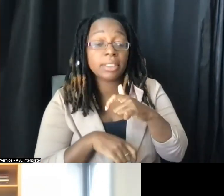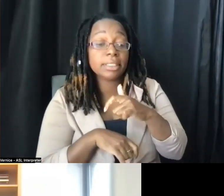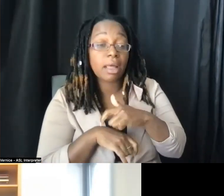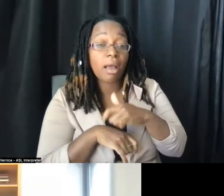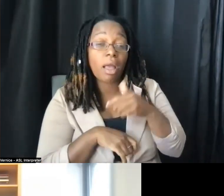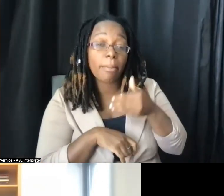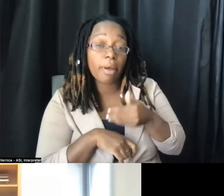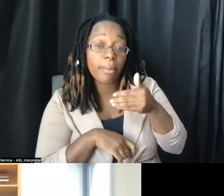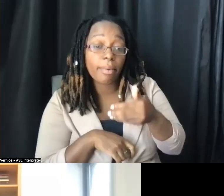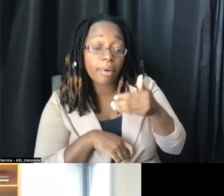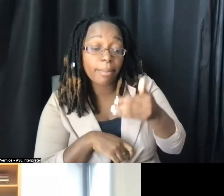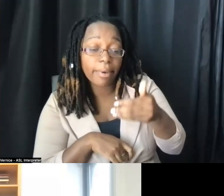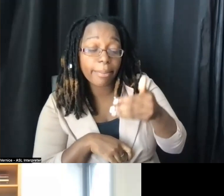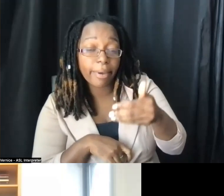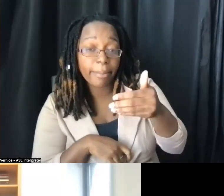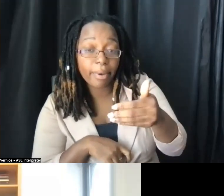to not take the